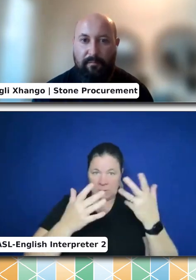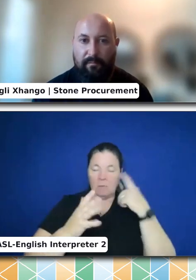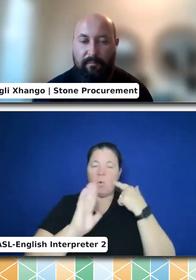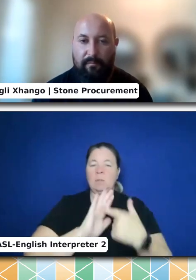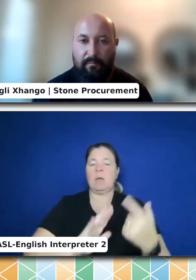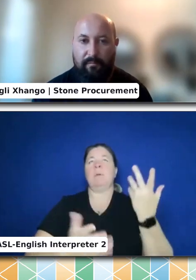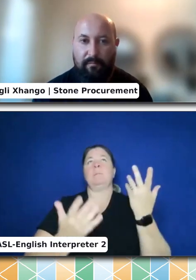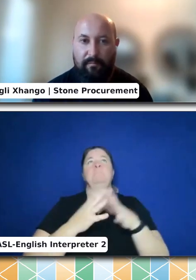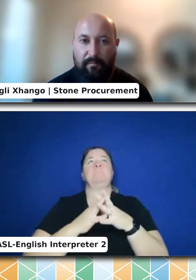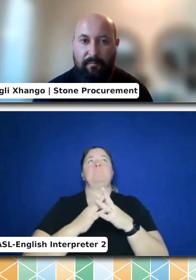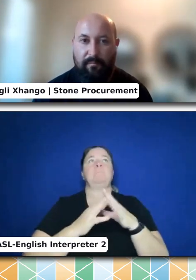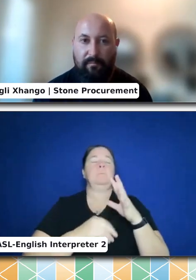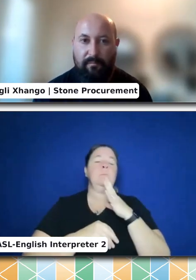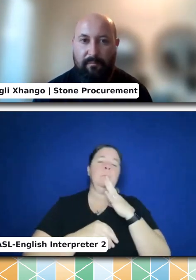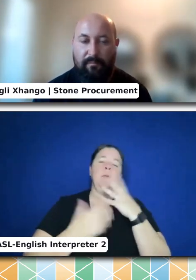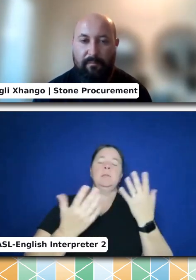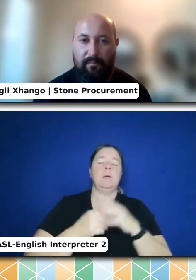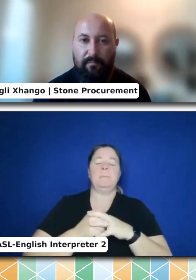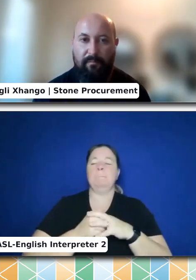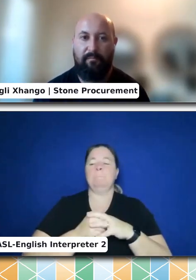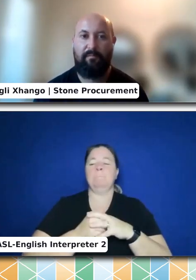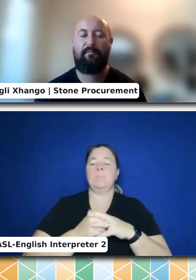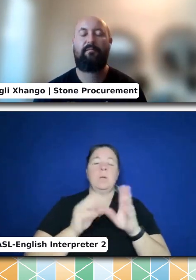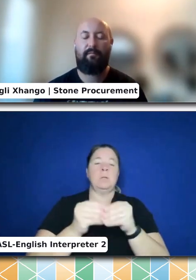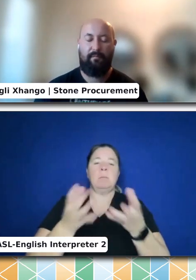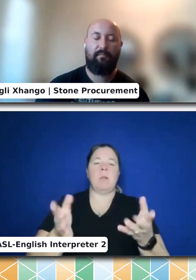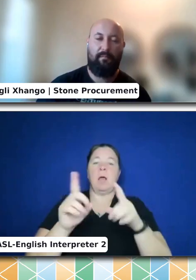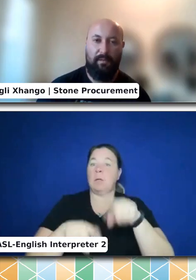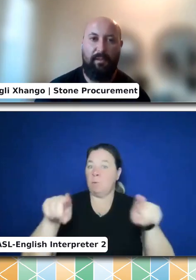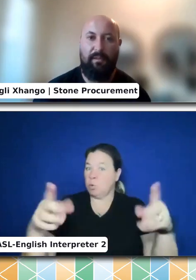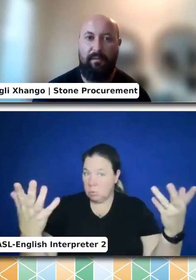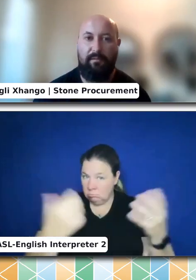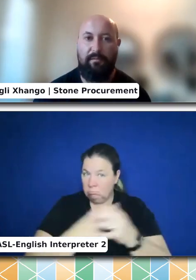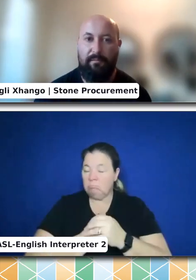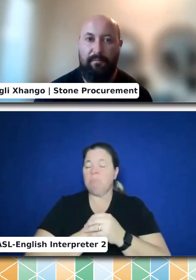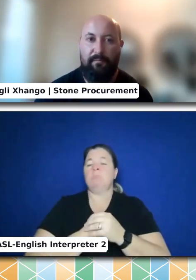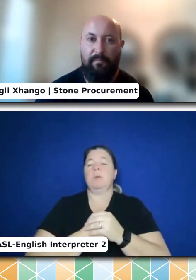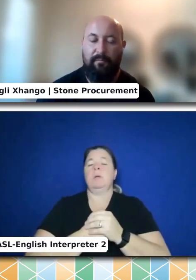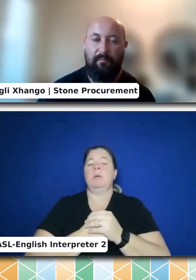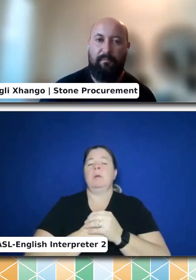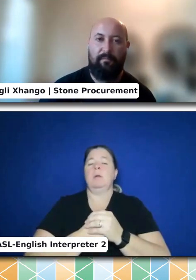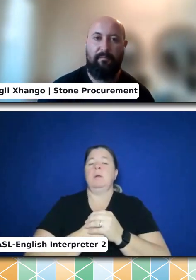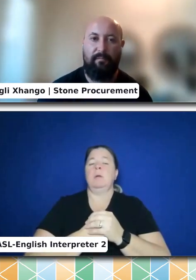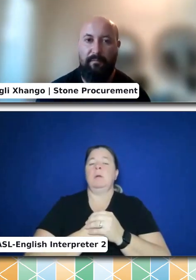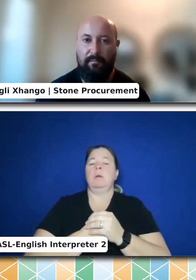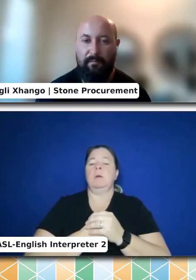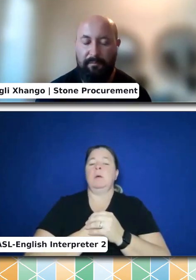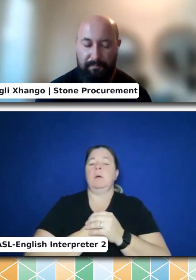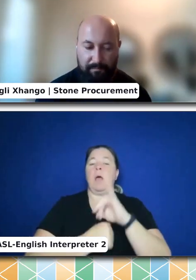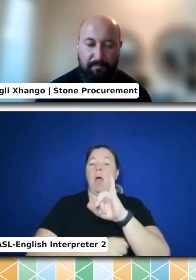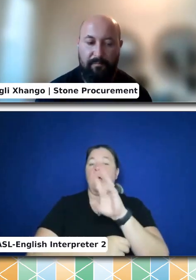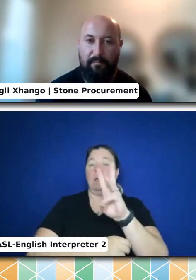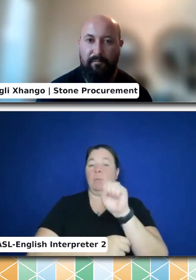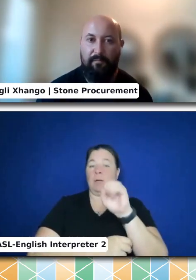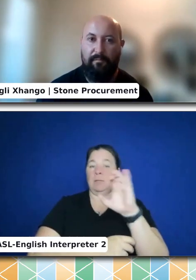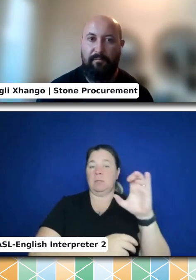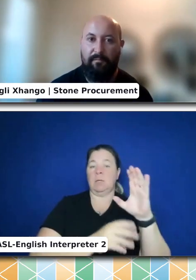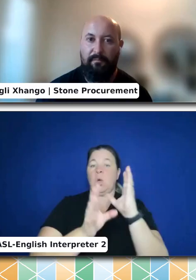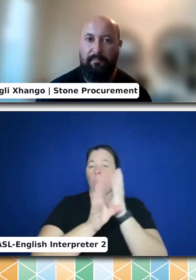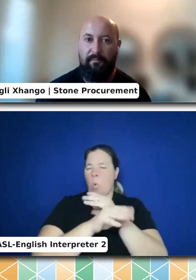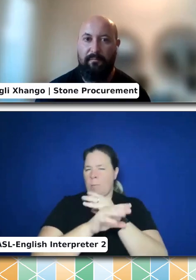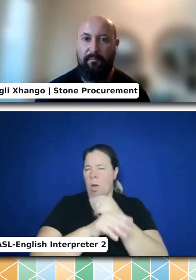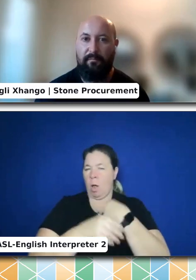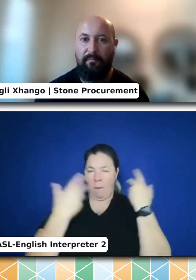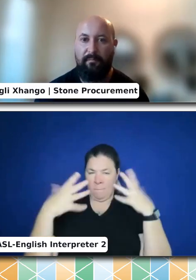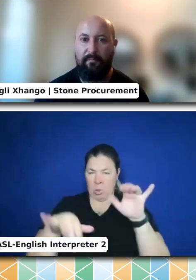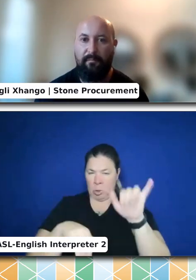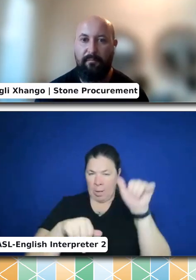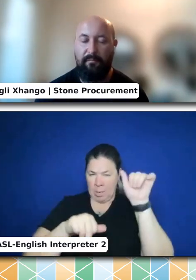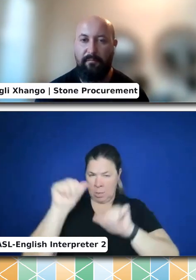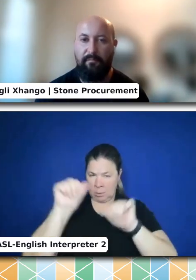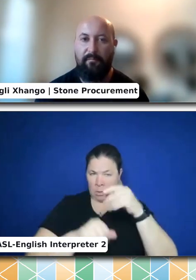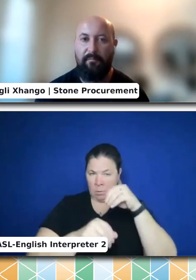Um, let's say, uh, supplier diversity. Um, uh… being an IWSCC webinar. Um, if I've completed that assessment, at the profile level.